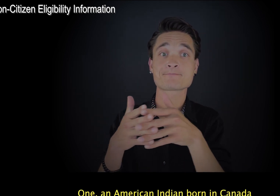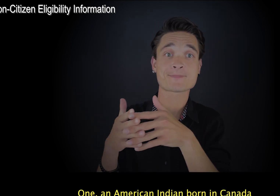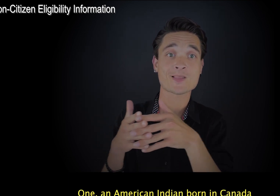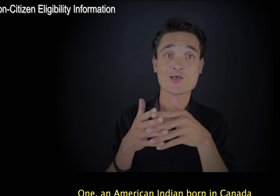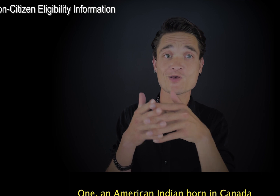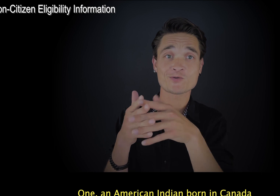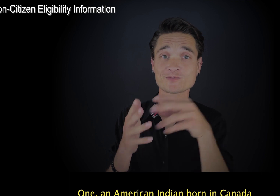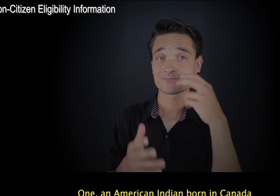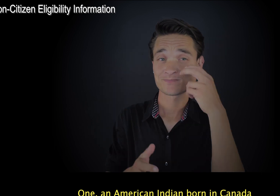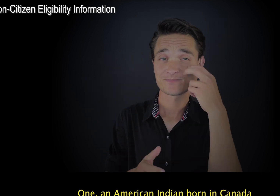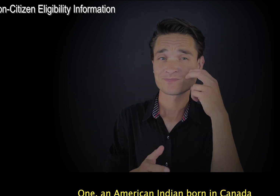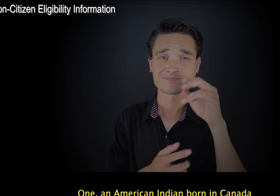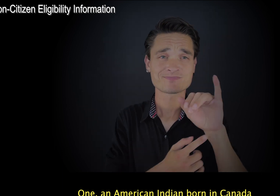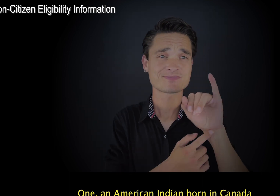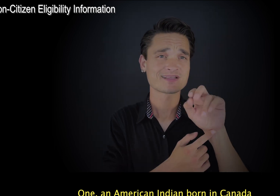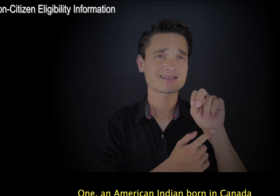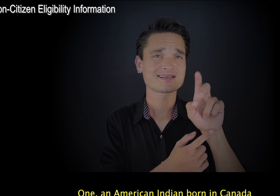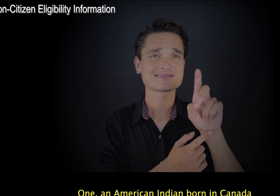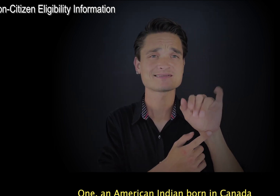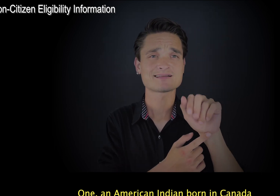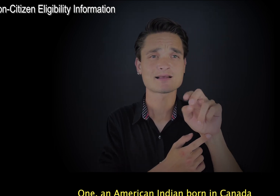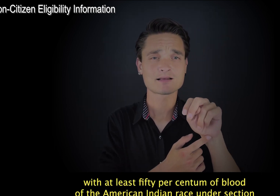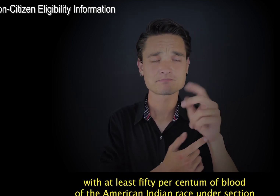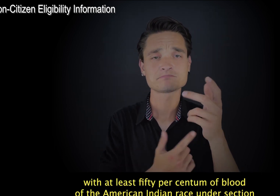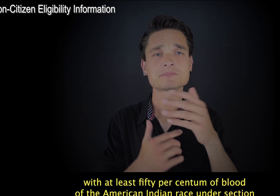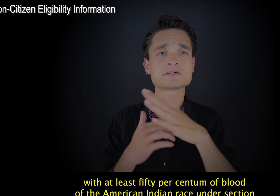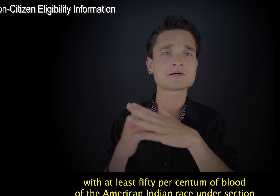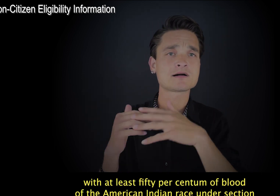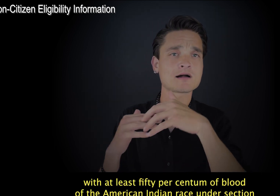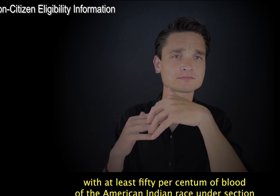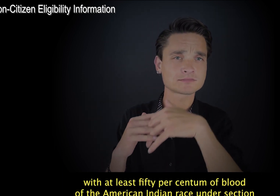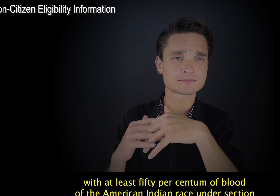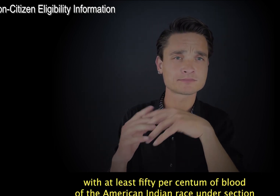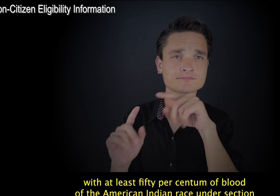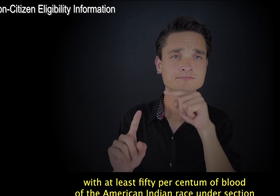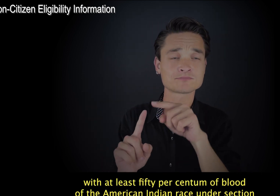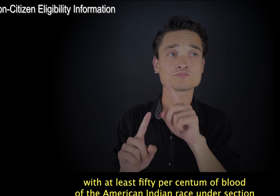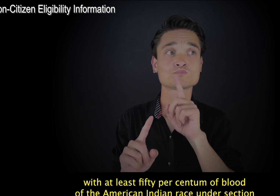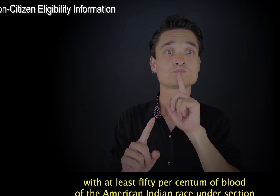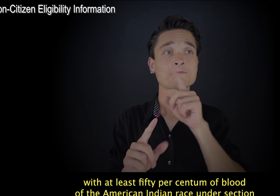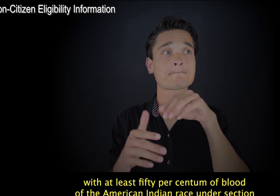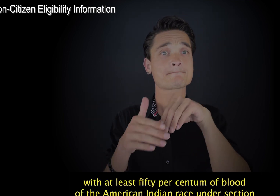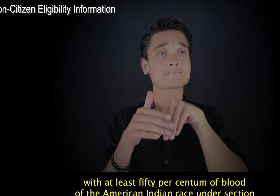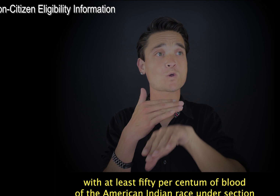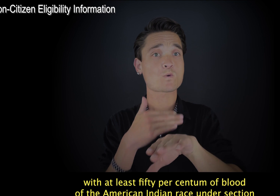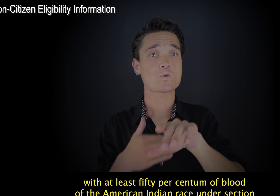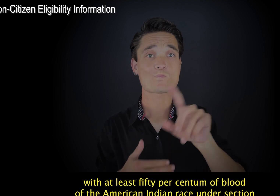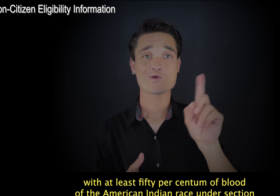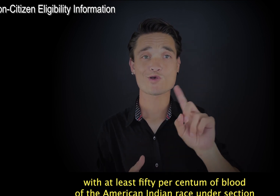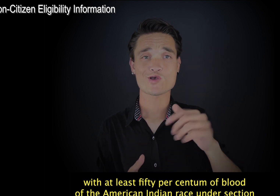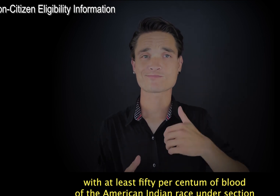One, an American Indian born in Canada with at least fifty per centum of blood of the American Indian race under section